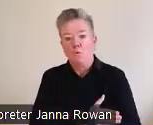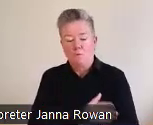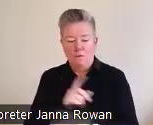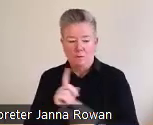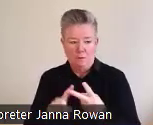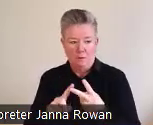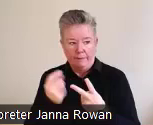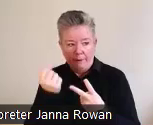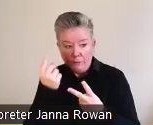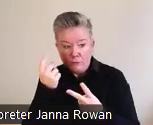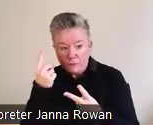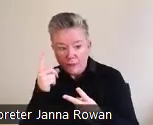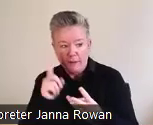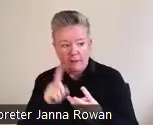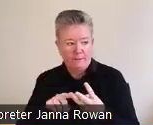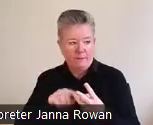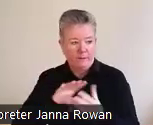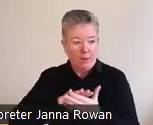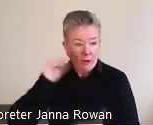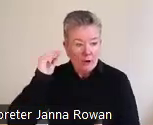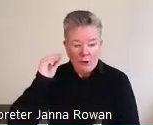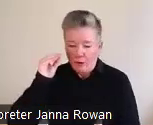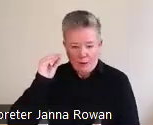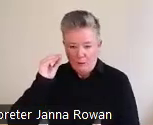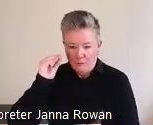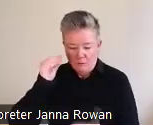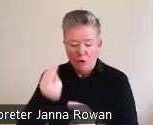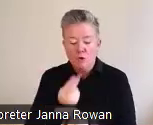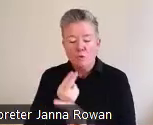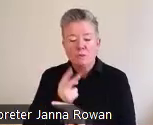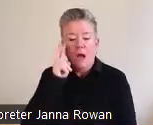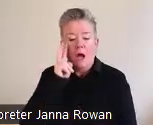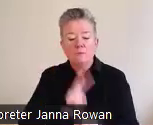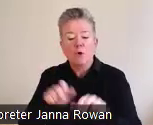learn, and instead, use observable actions